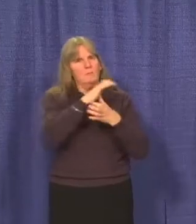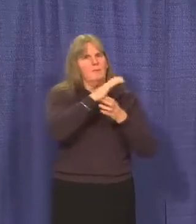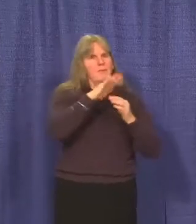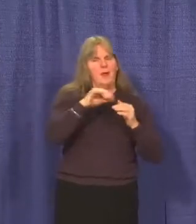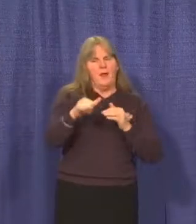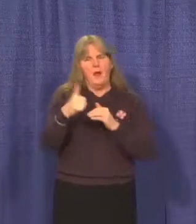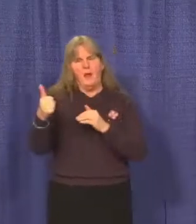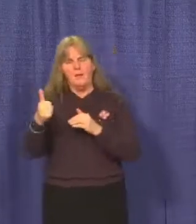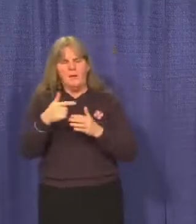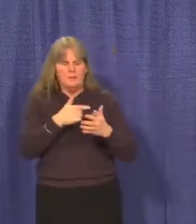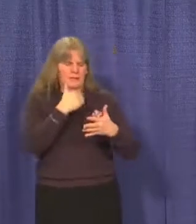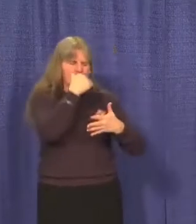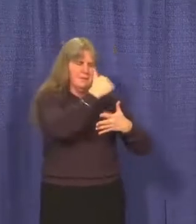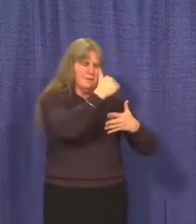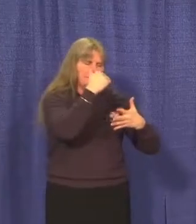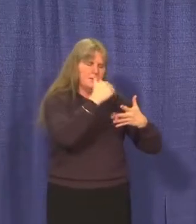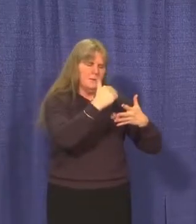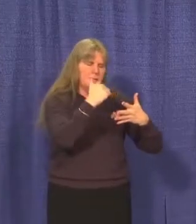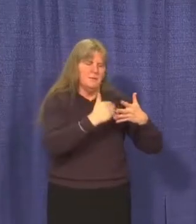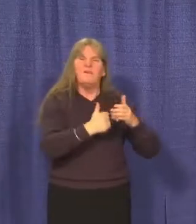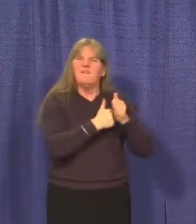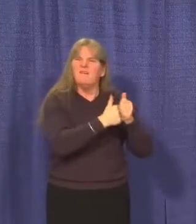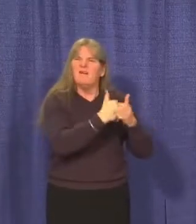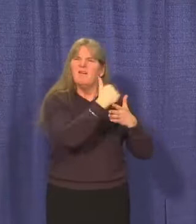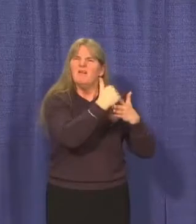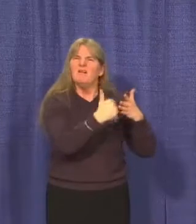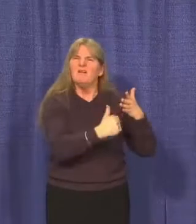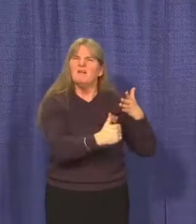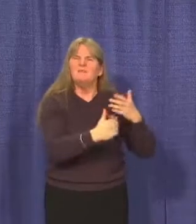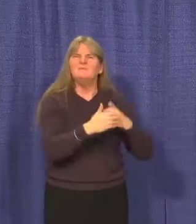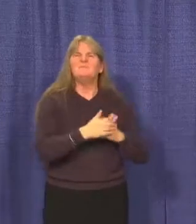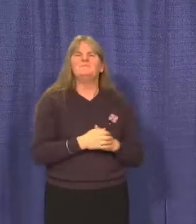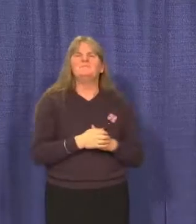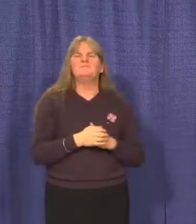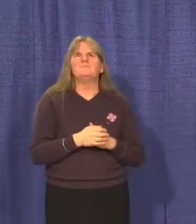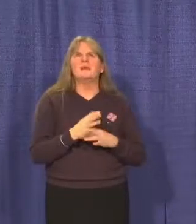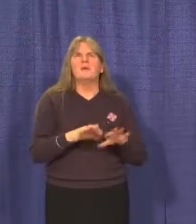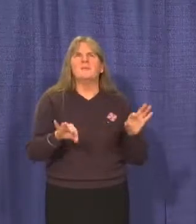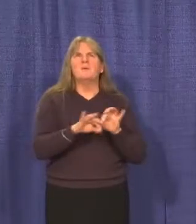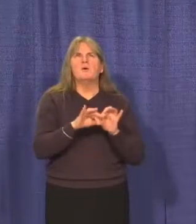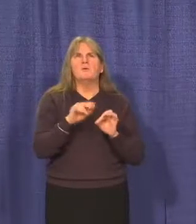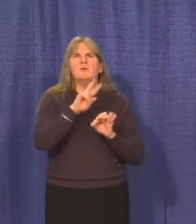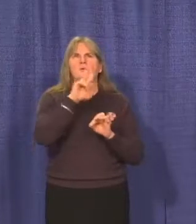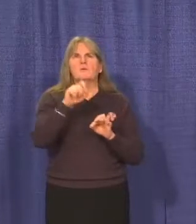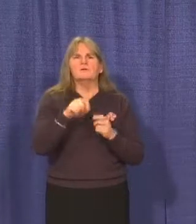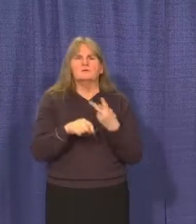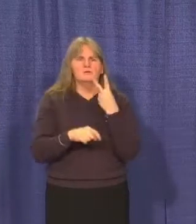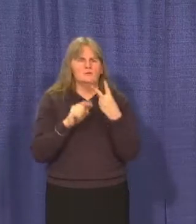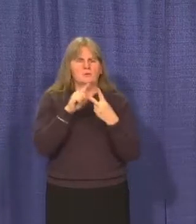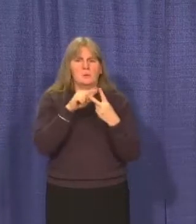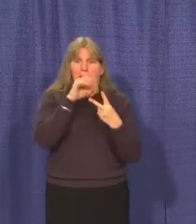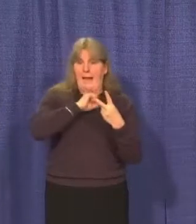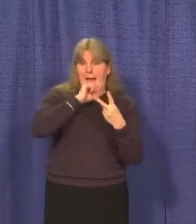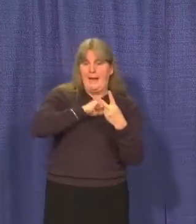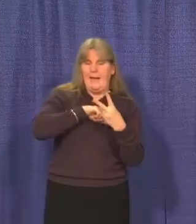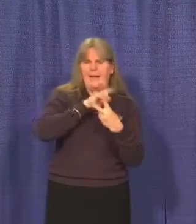precedence, we are proceeding in a certain order. The two key questions are therefore, how old are you and